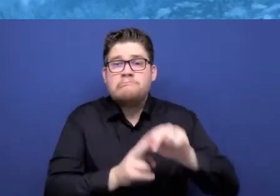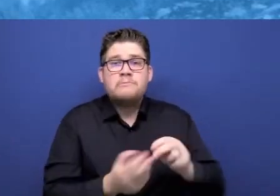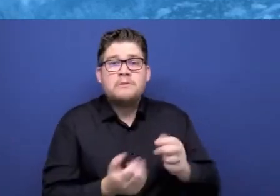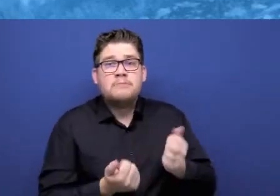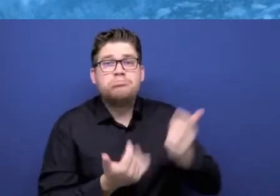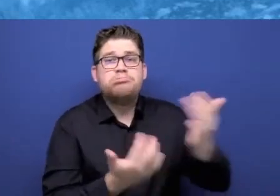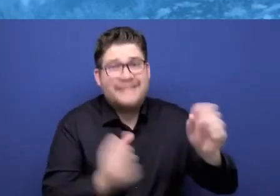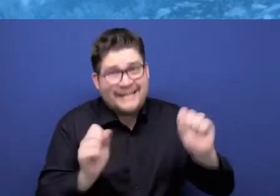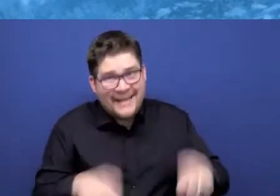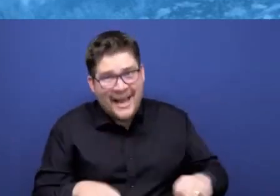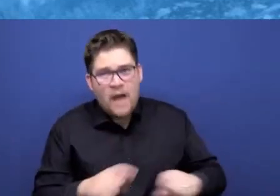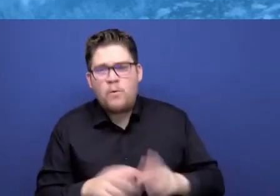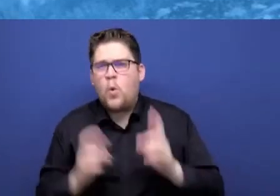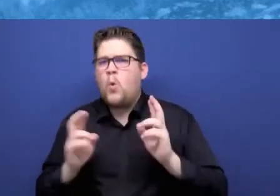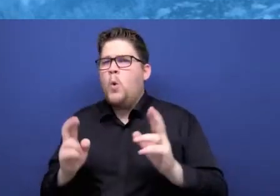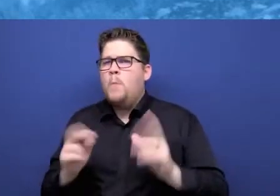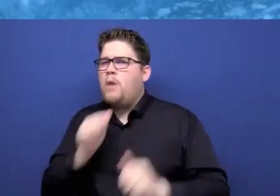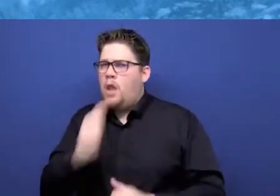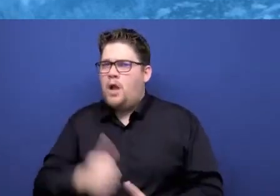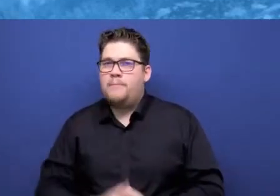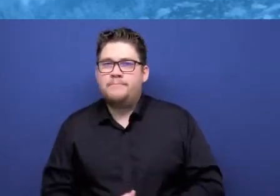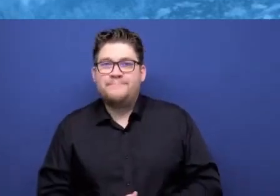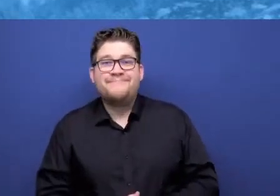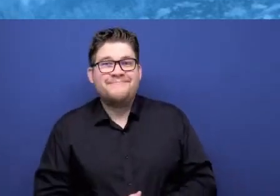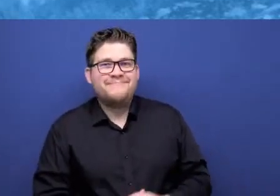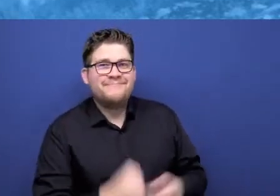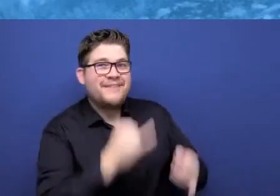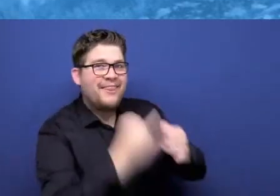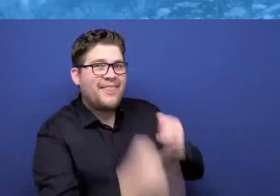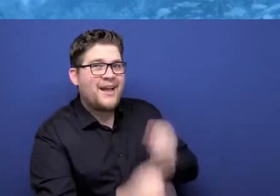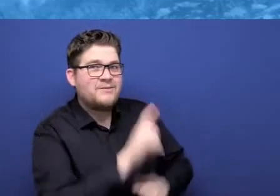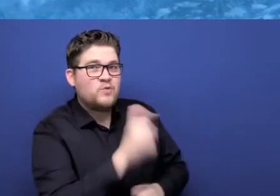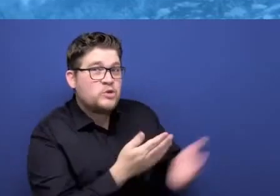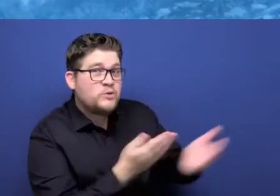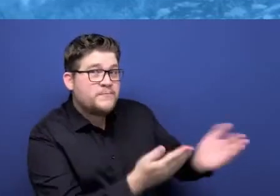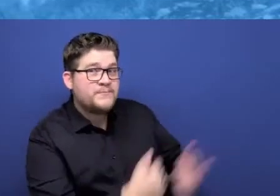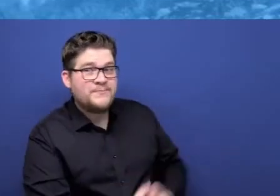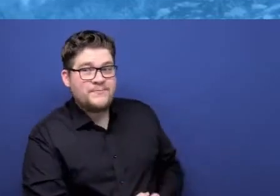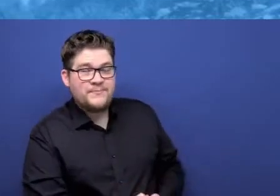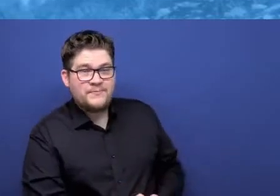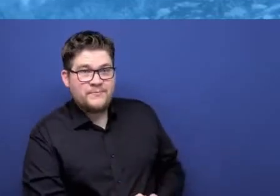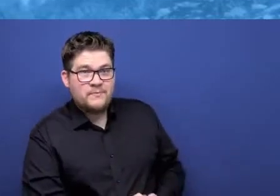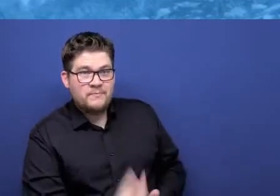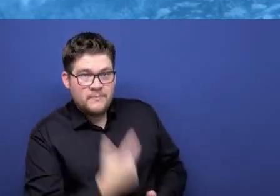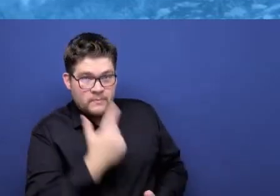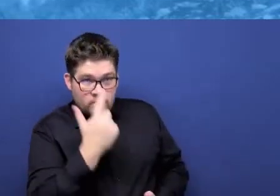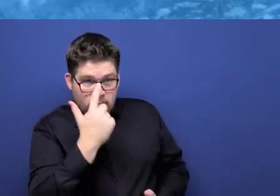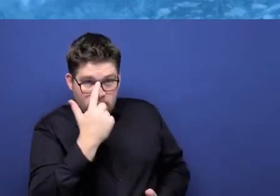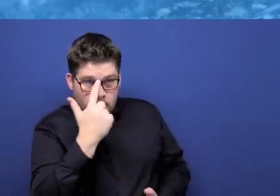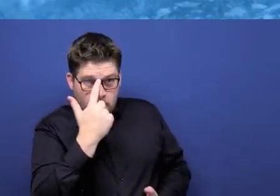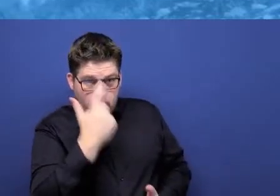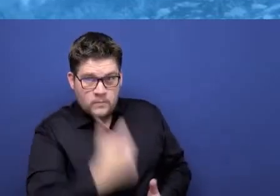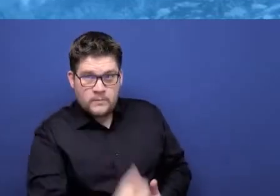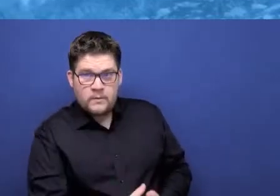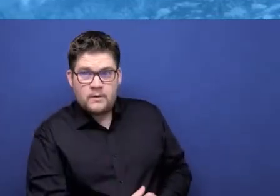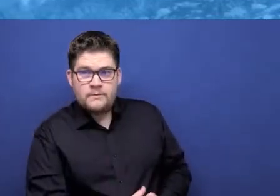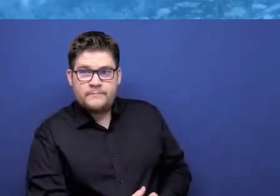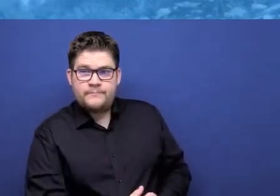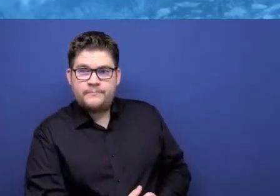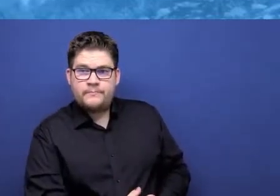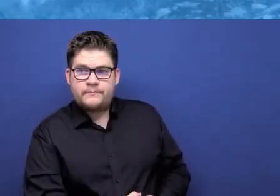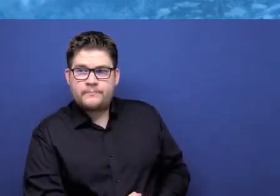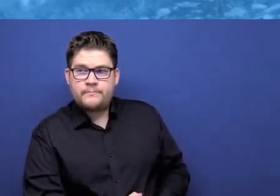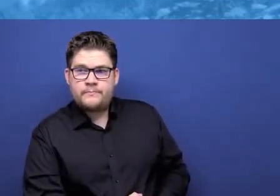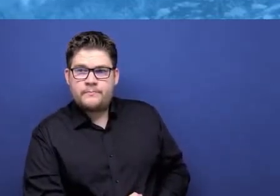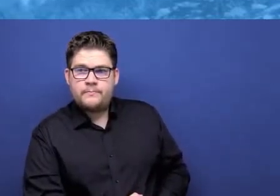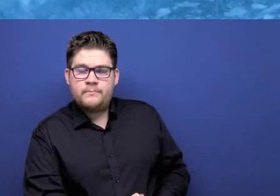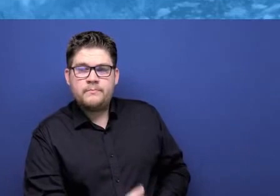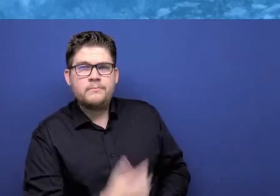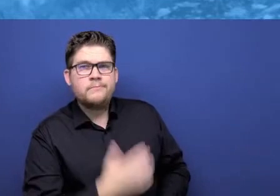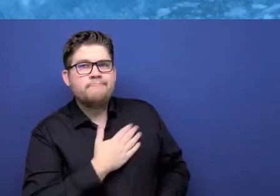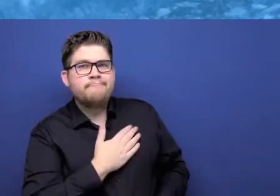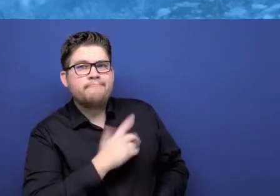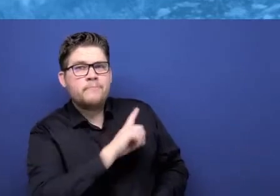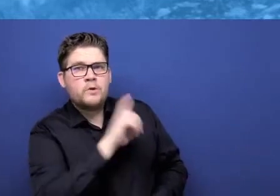Canadian press. Hi. My question